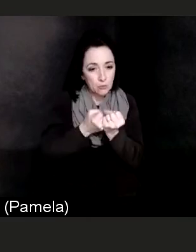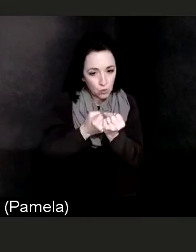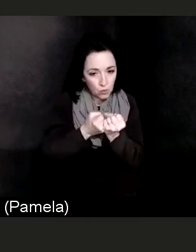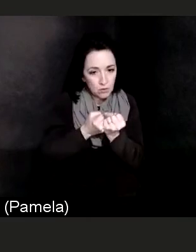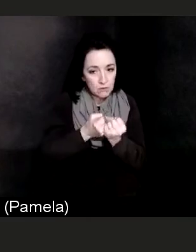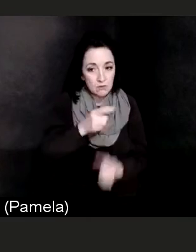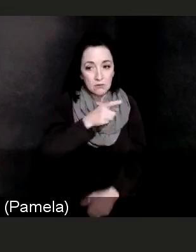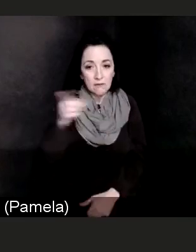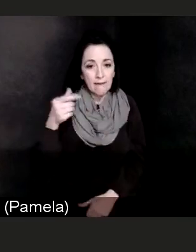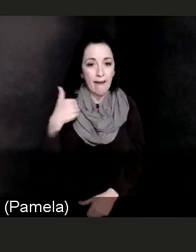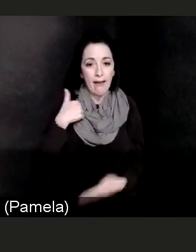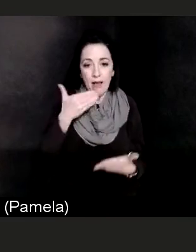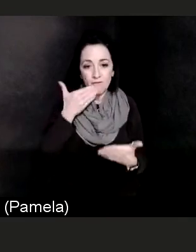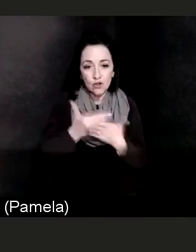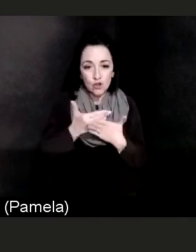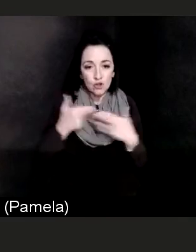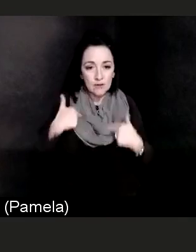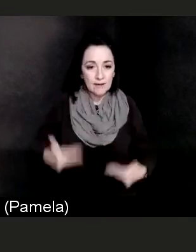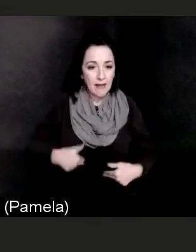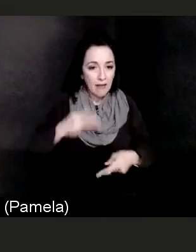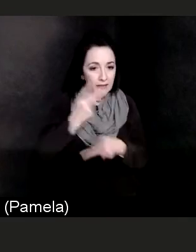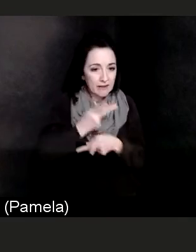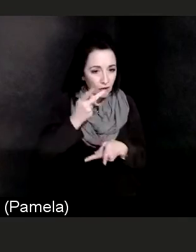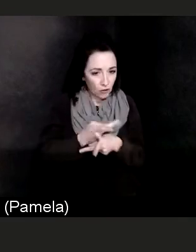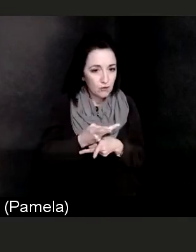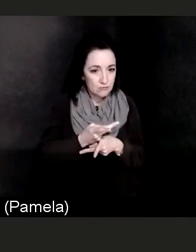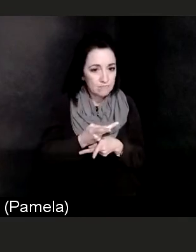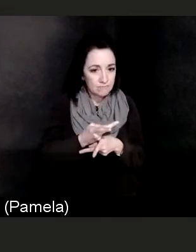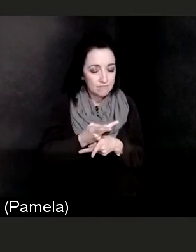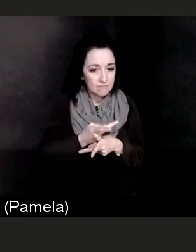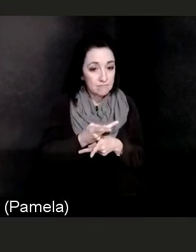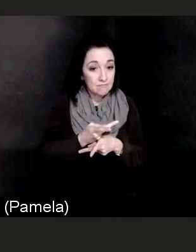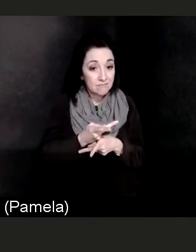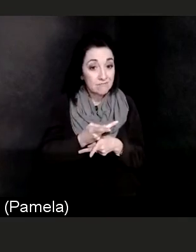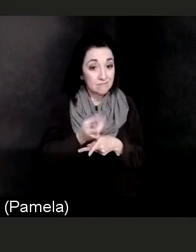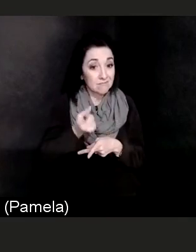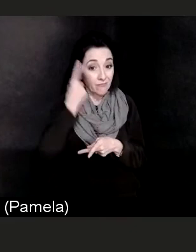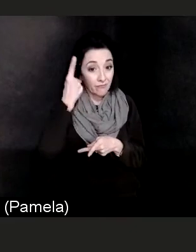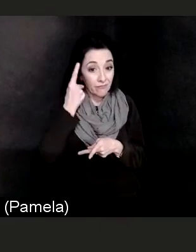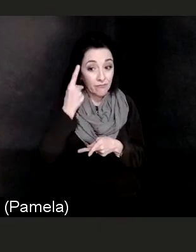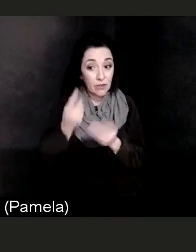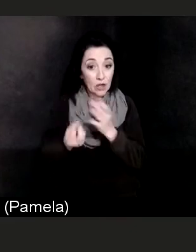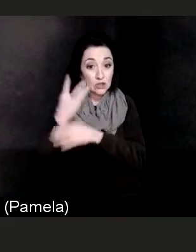We kept the hospital open during the Spring peak, and then of course the Winter peak.